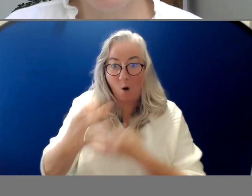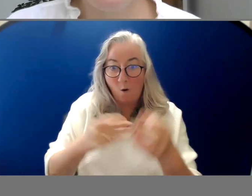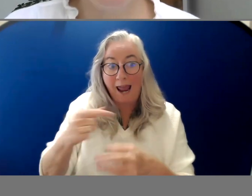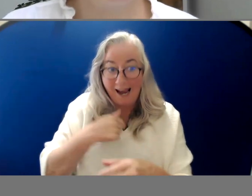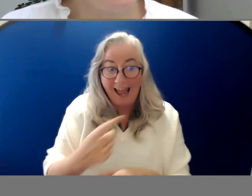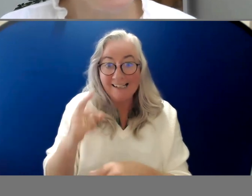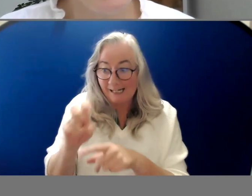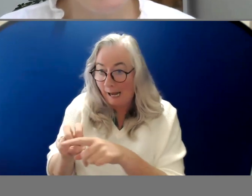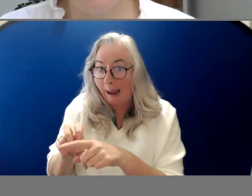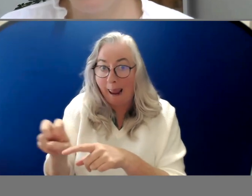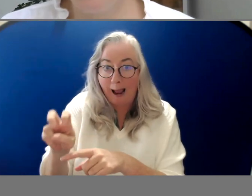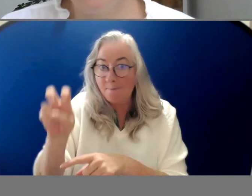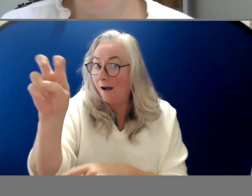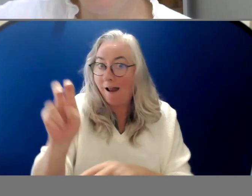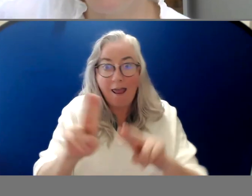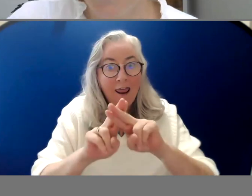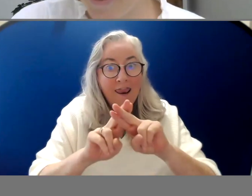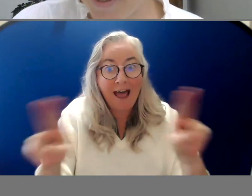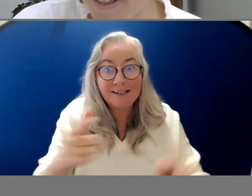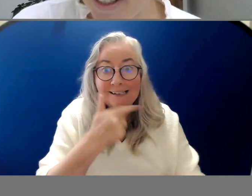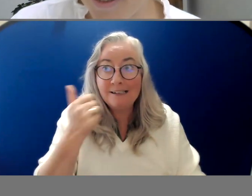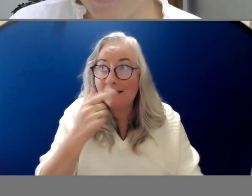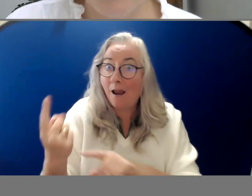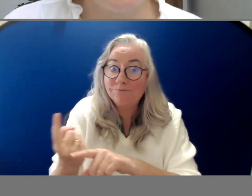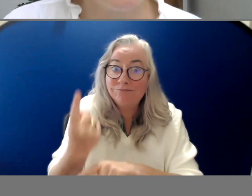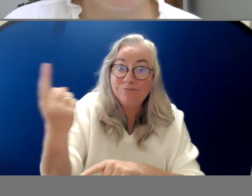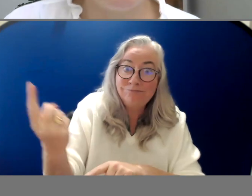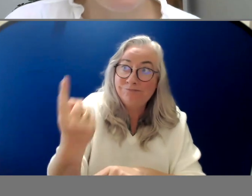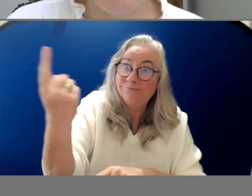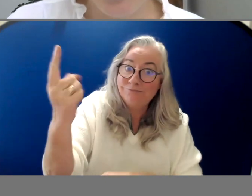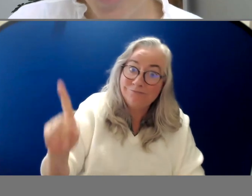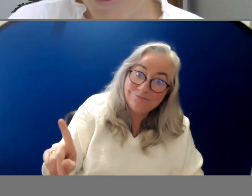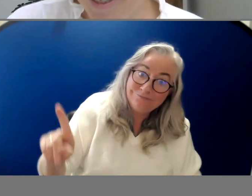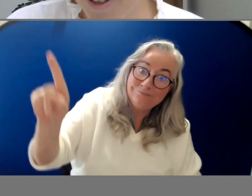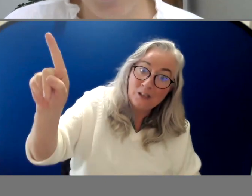of steps and it wasn't easy at such an altitude and I don't know it was in younger days I don't